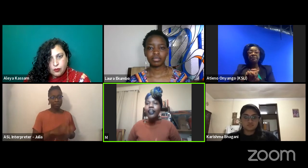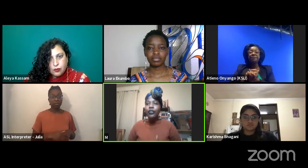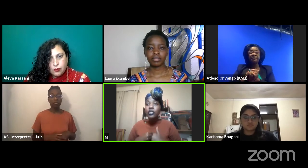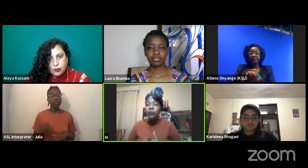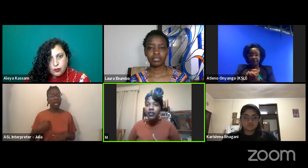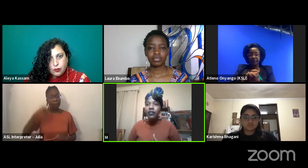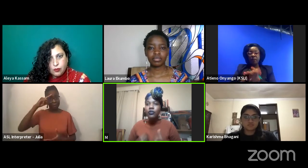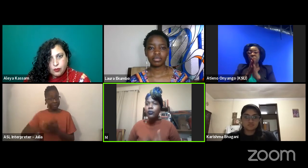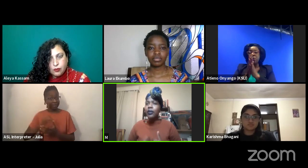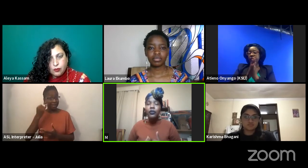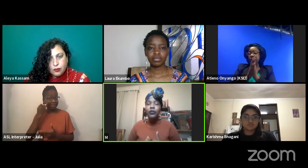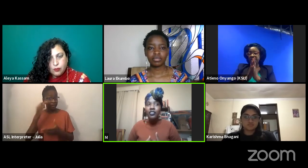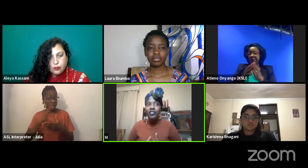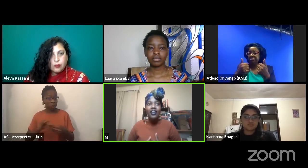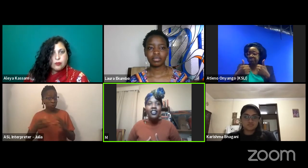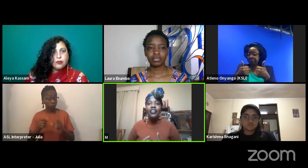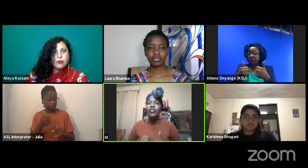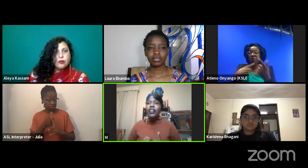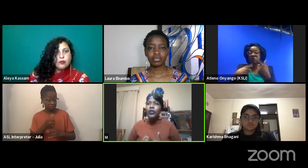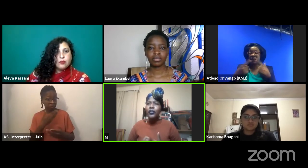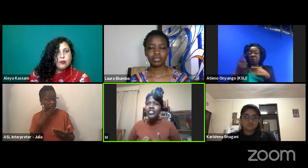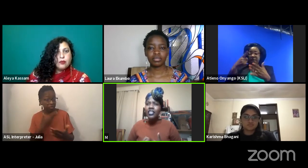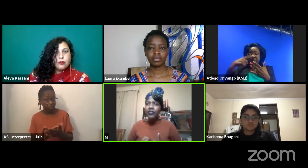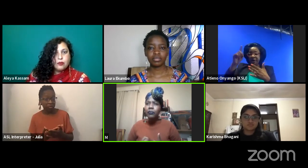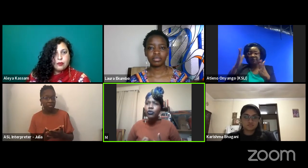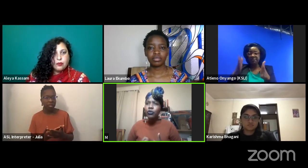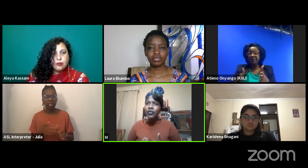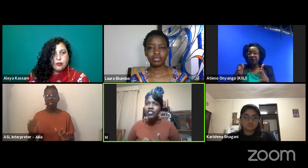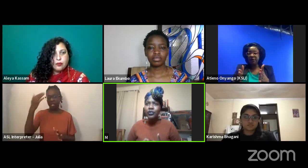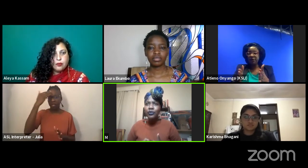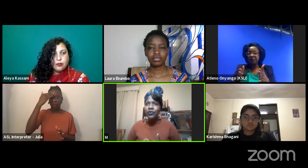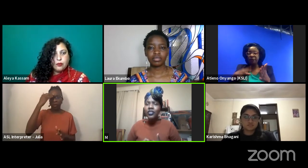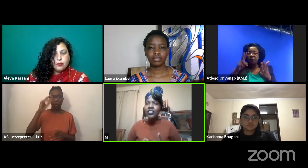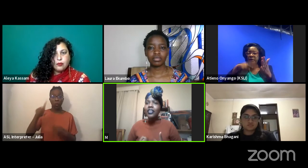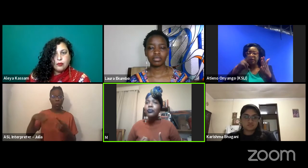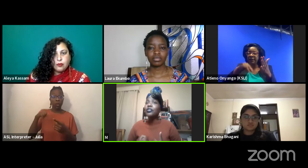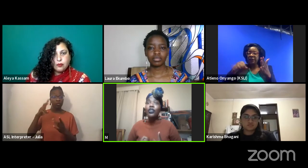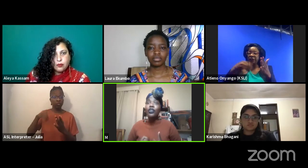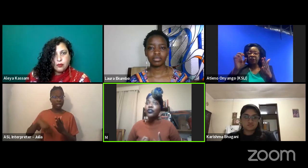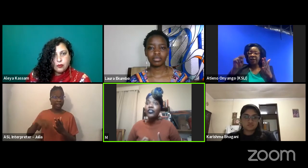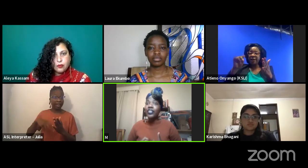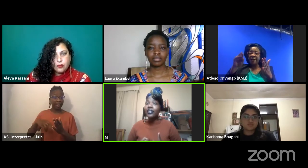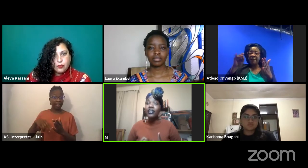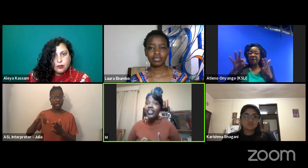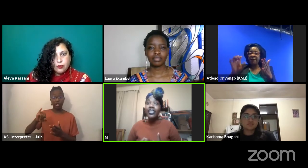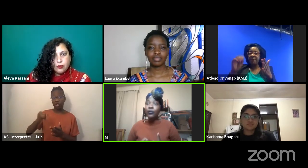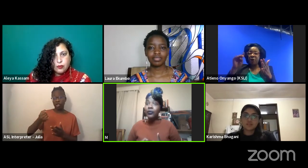and you're speaking to the right person, you're like, when you're reading Jennifer Makumbi's "Kintu" that book is not for you then Kenyan women.